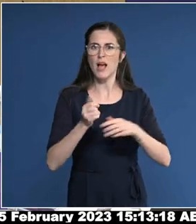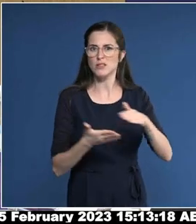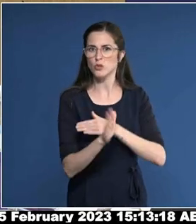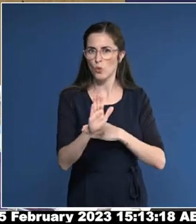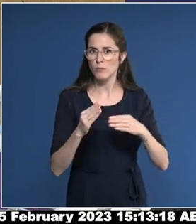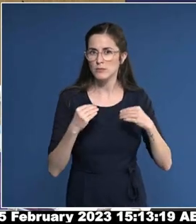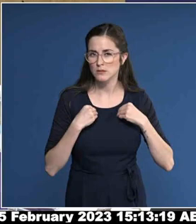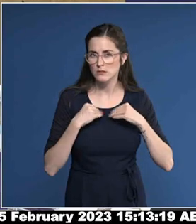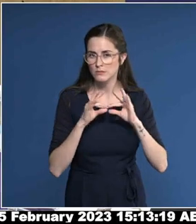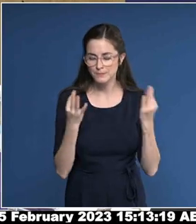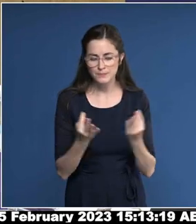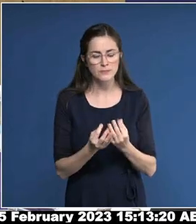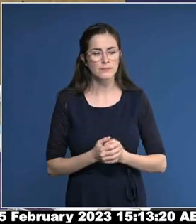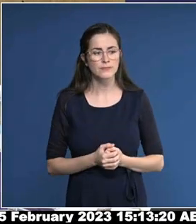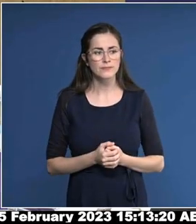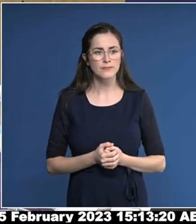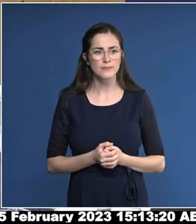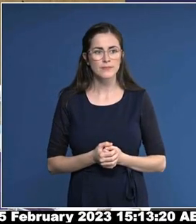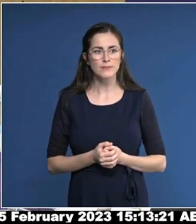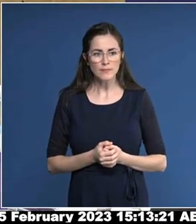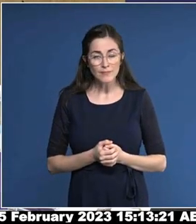was definitely a move to smaller housing.